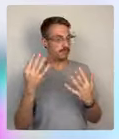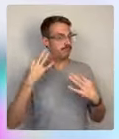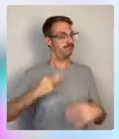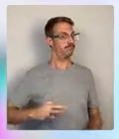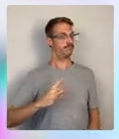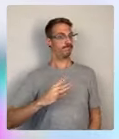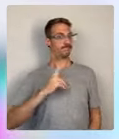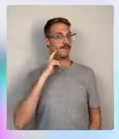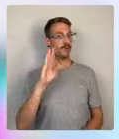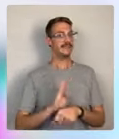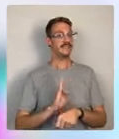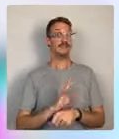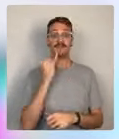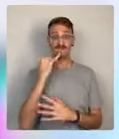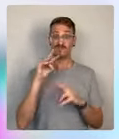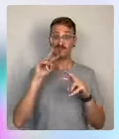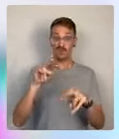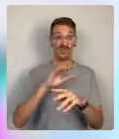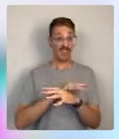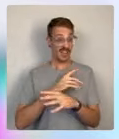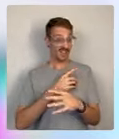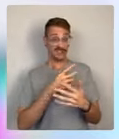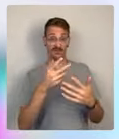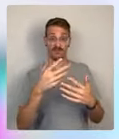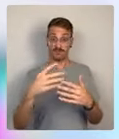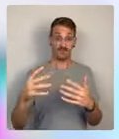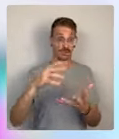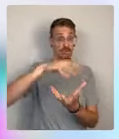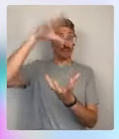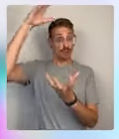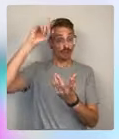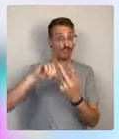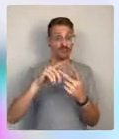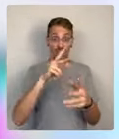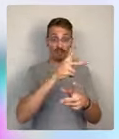for their player base can also be good for business. If you look at the impact on churn and retention